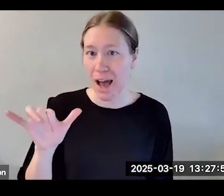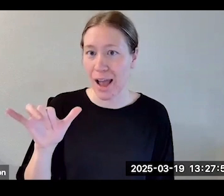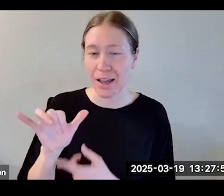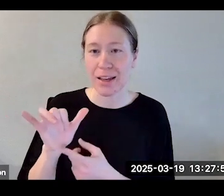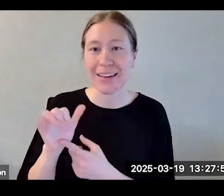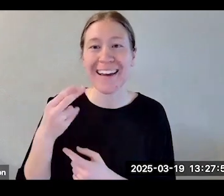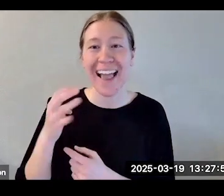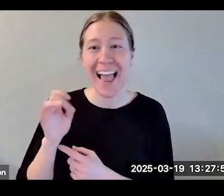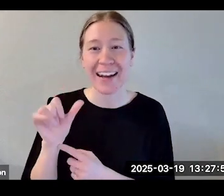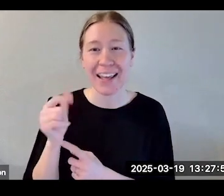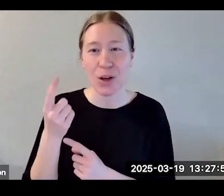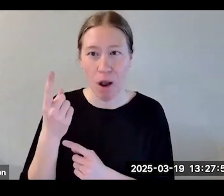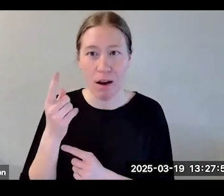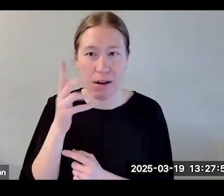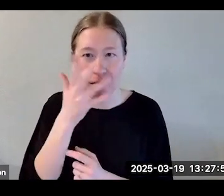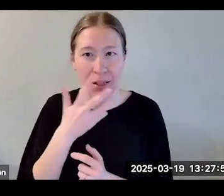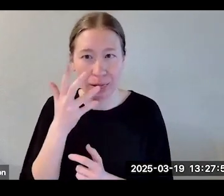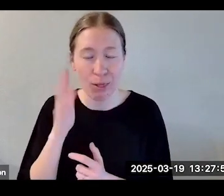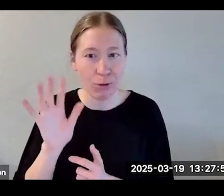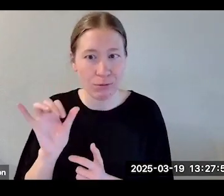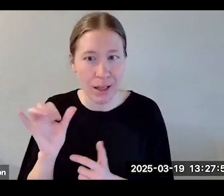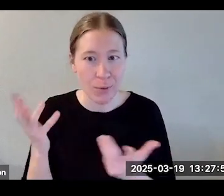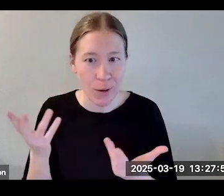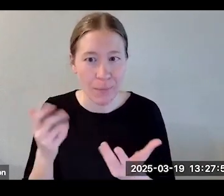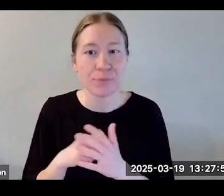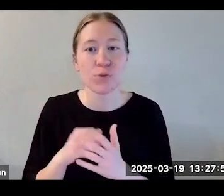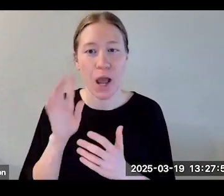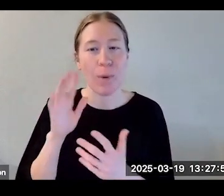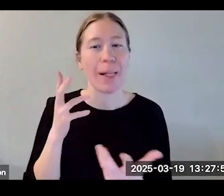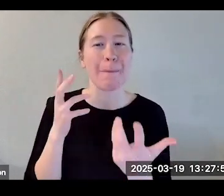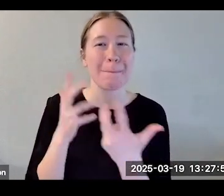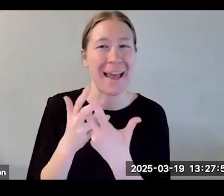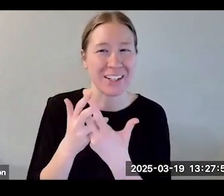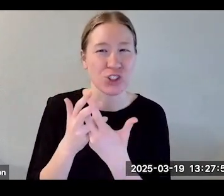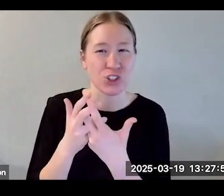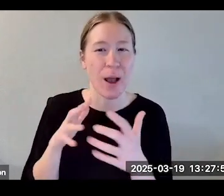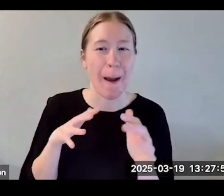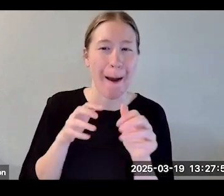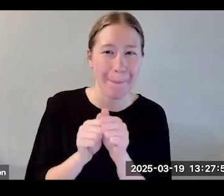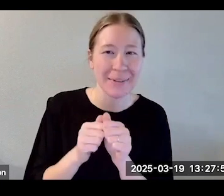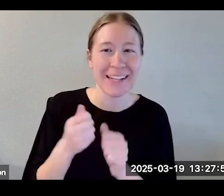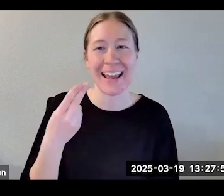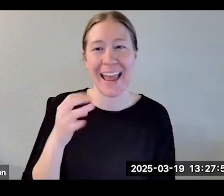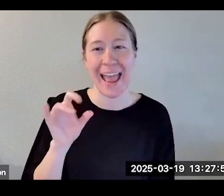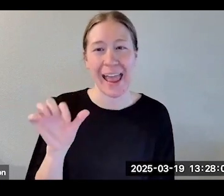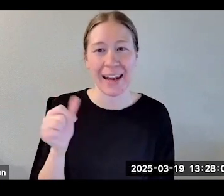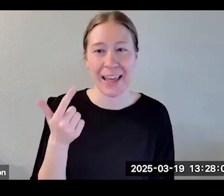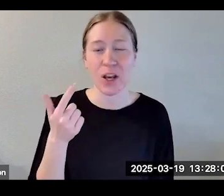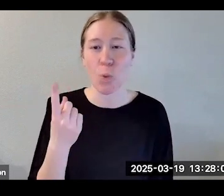What I'm actually going to do is update heading one to match selection. I really like how this text is structured,